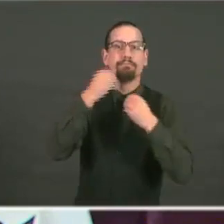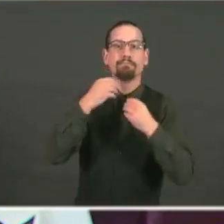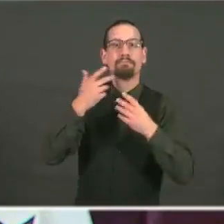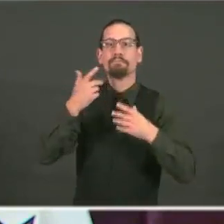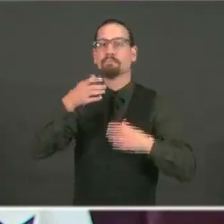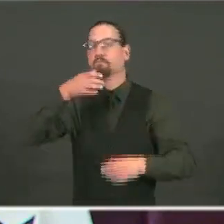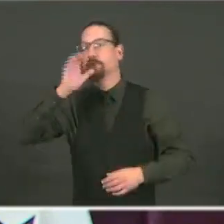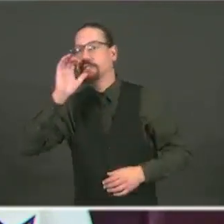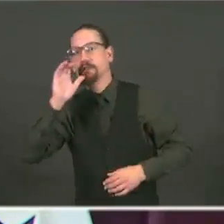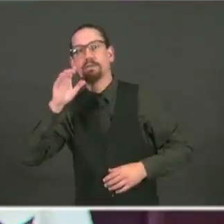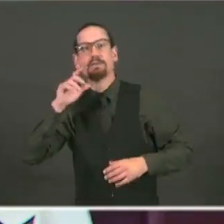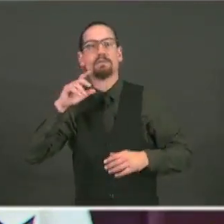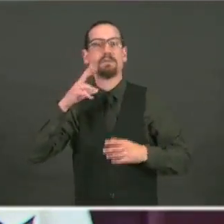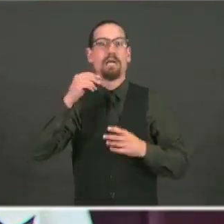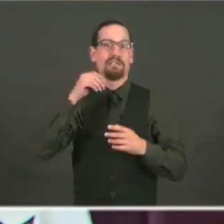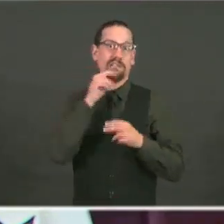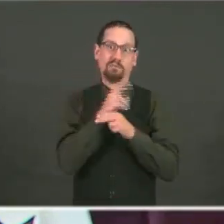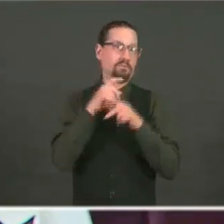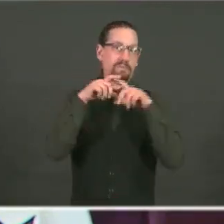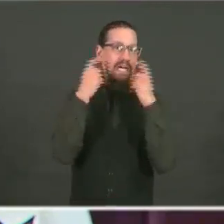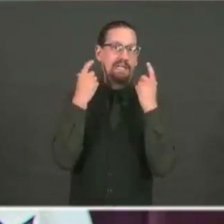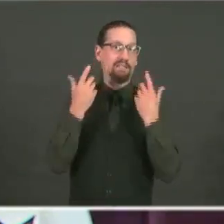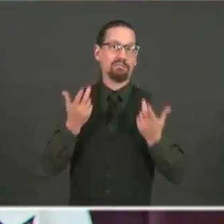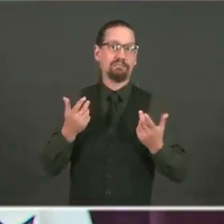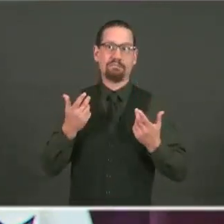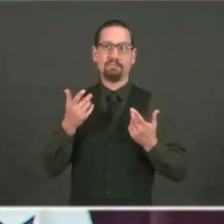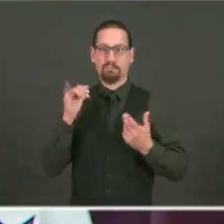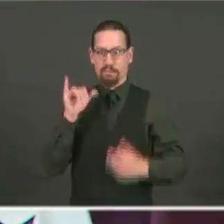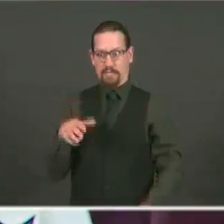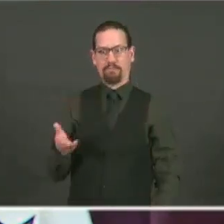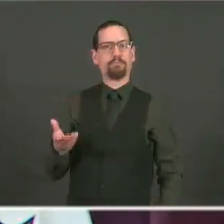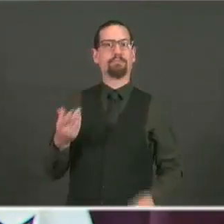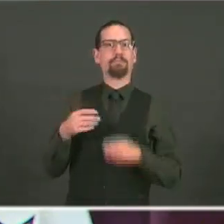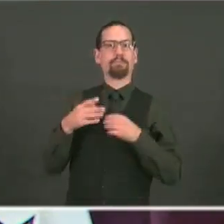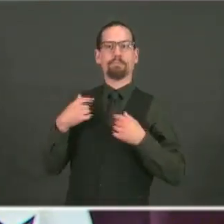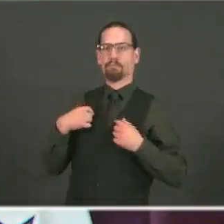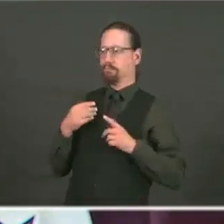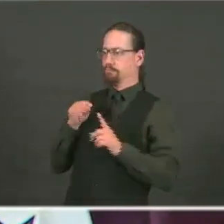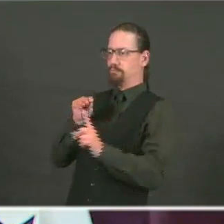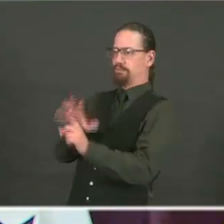SHARING DRINKS, EATING OUT OF THE SAME PLATES, NOT WEARING MASKS, NOT BEING DILIGENT, AND